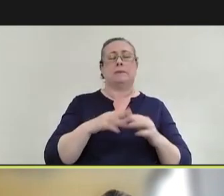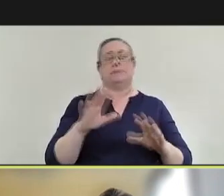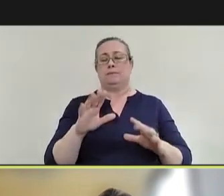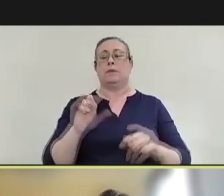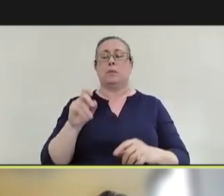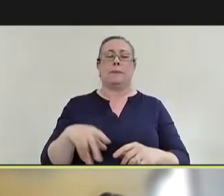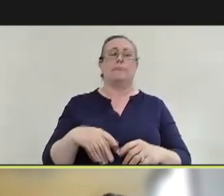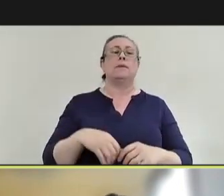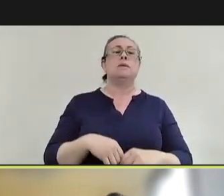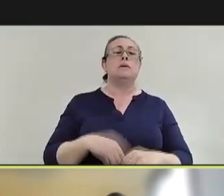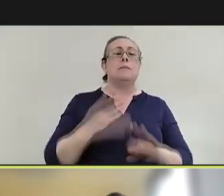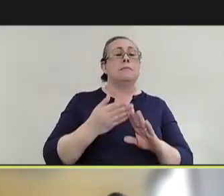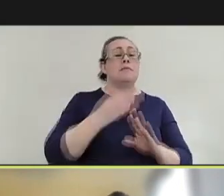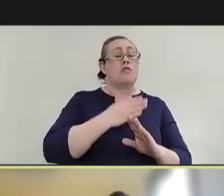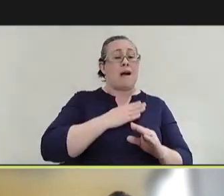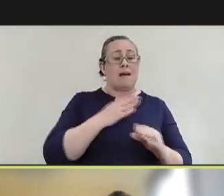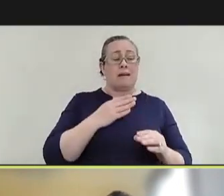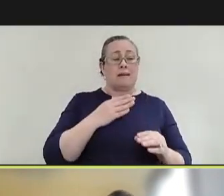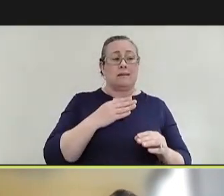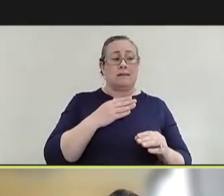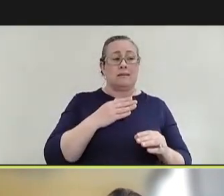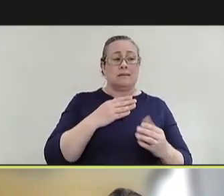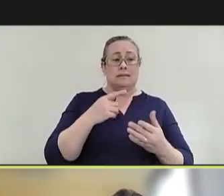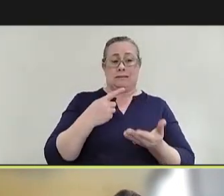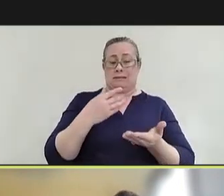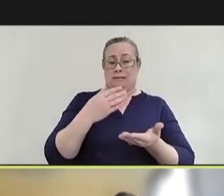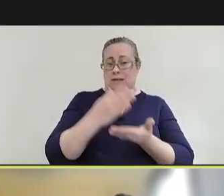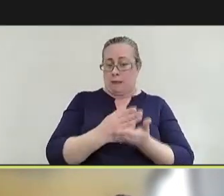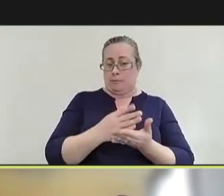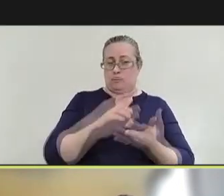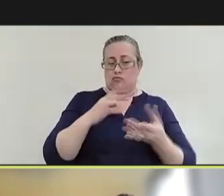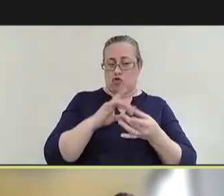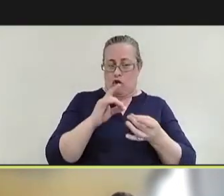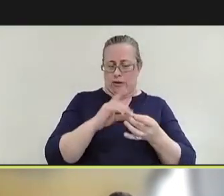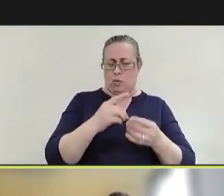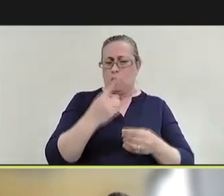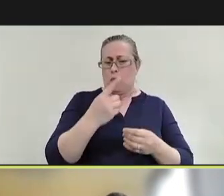So before I actually stop talking about this, one of the other things I wanted to do, which there